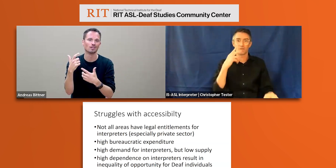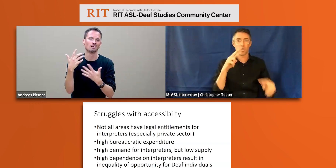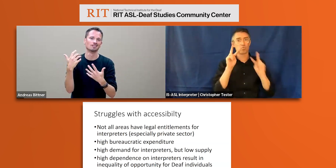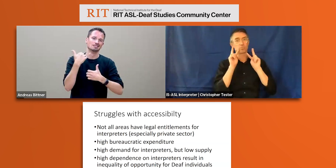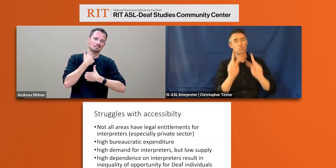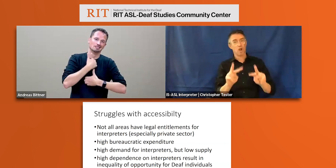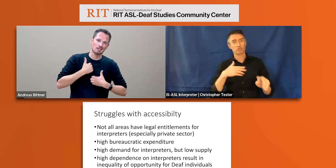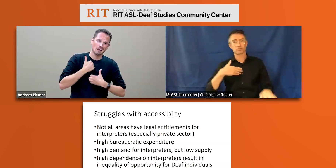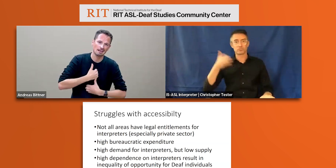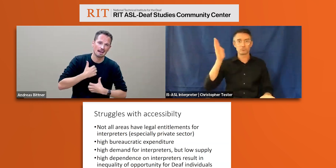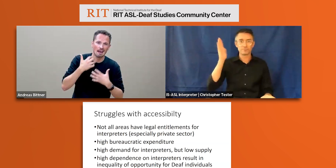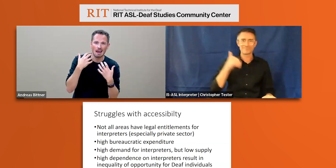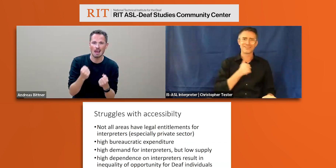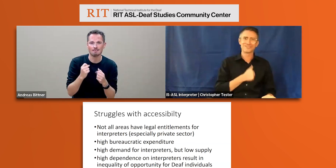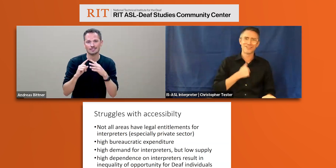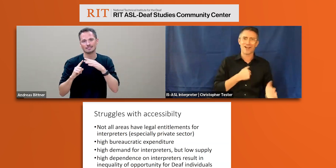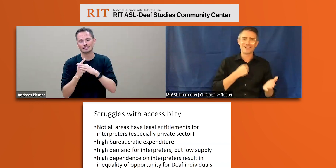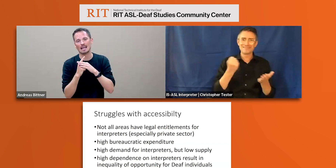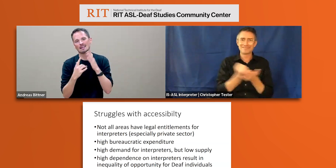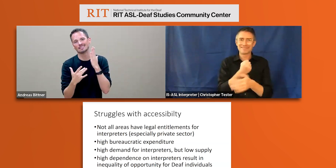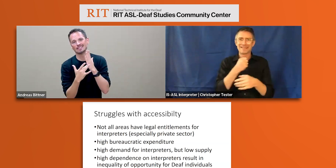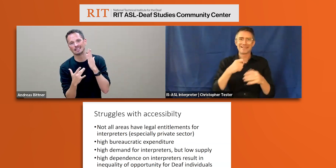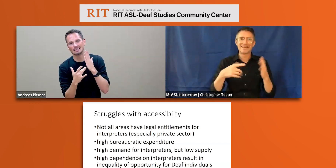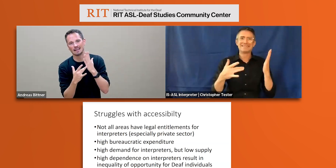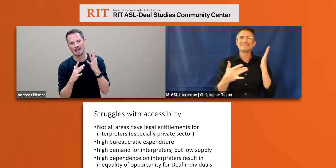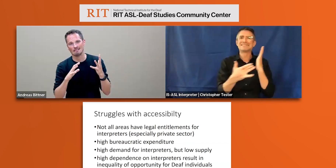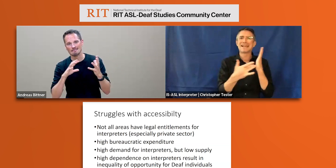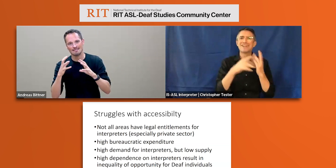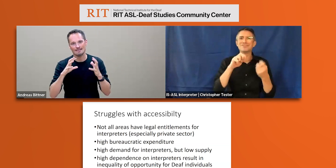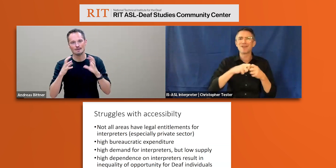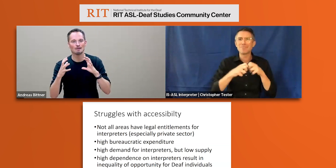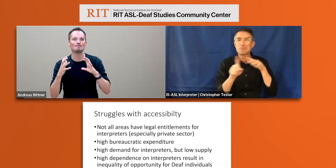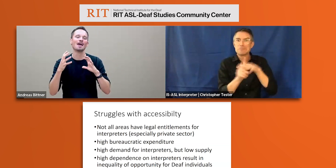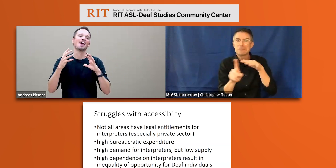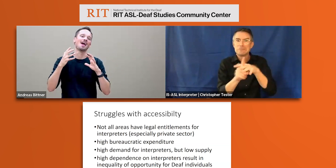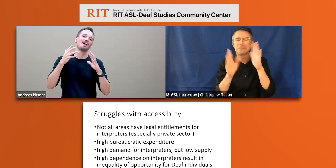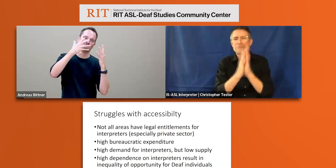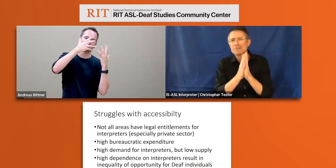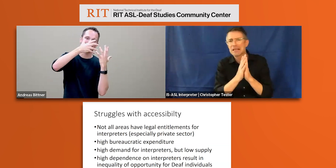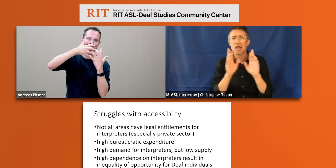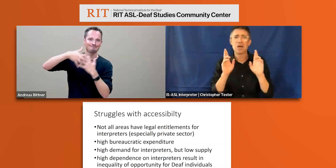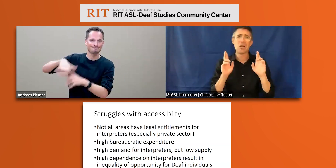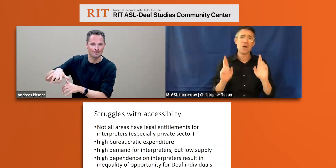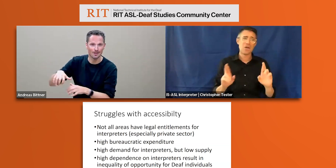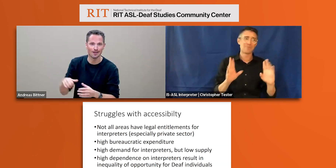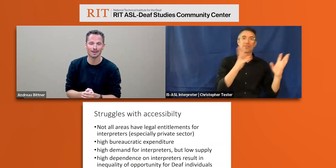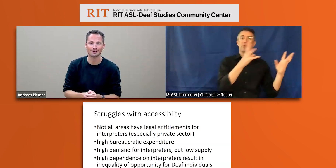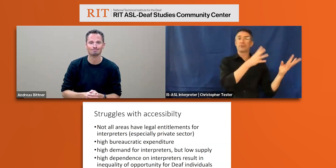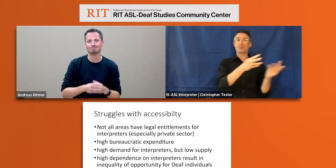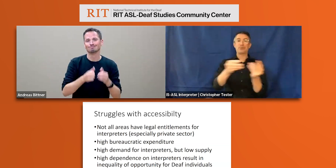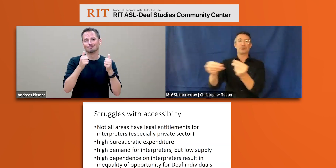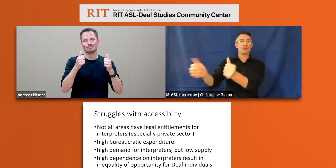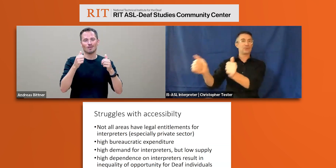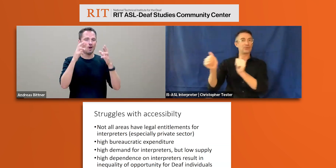So, I want to thank you all for watching today. I apologize about the technical issues that arose,